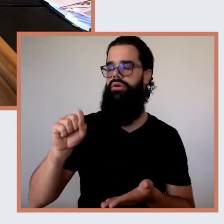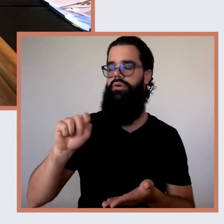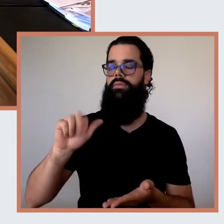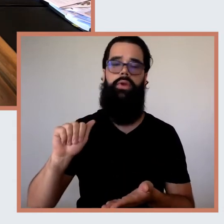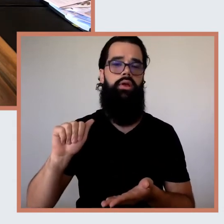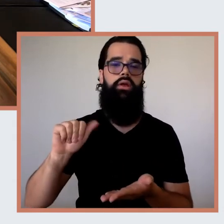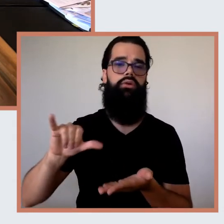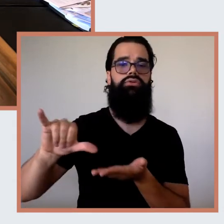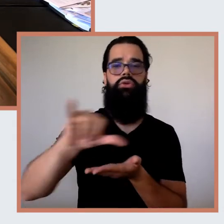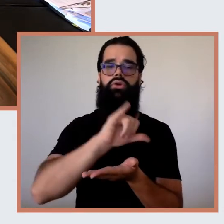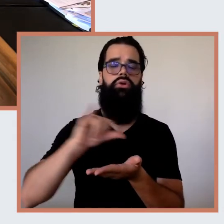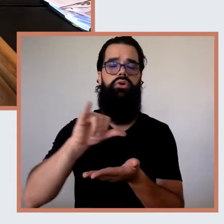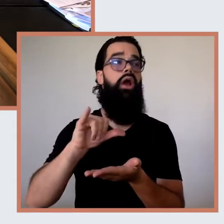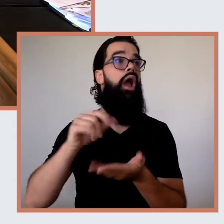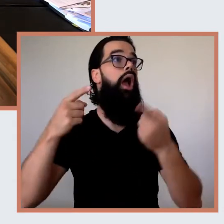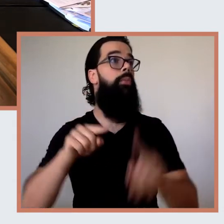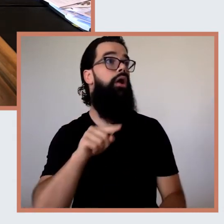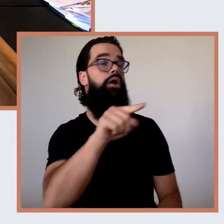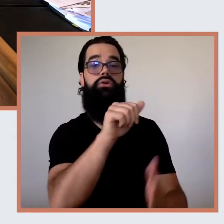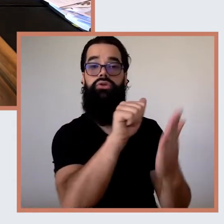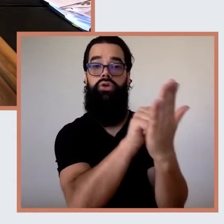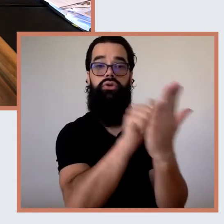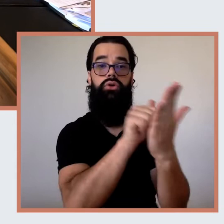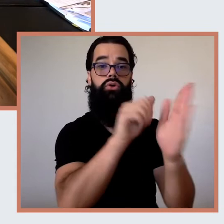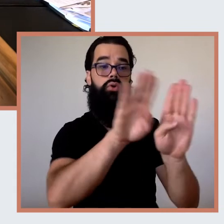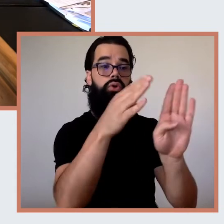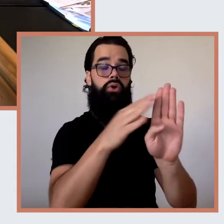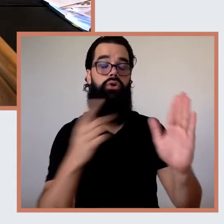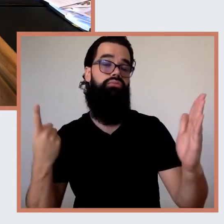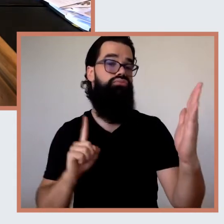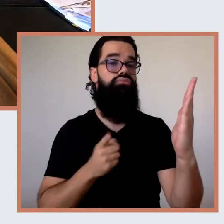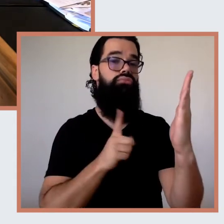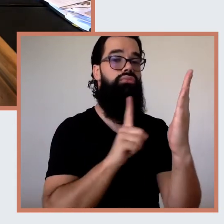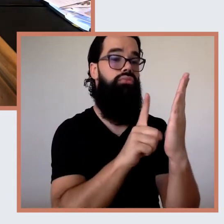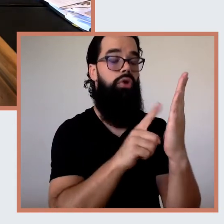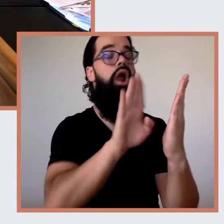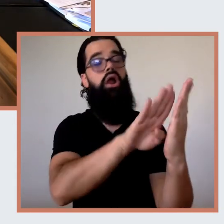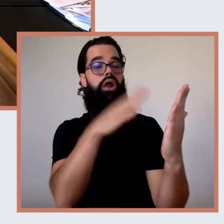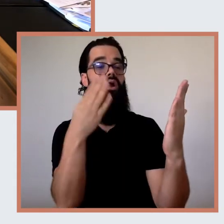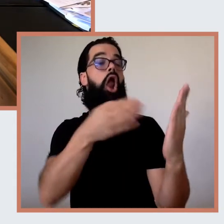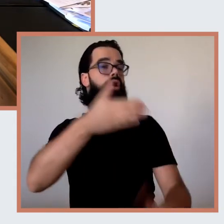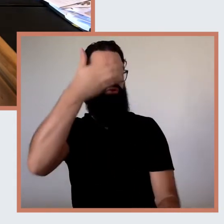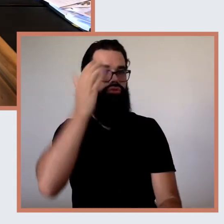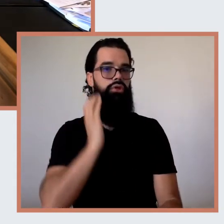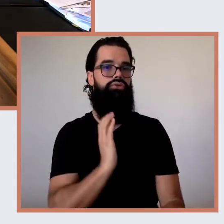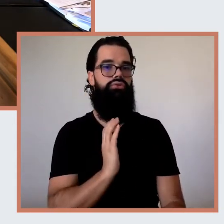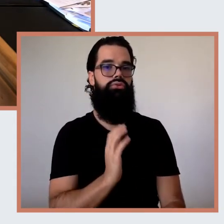pasta with a sauce, there's a knock at the door. She walks over to open it, and it's Carly.